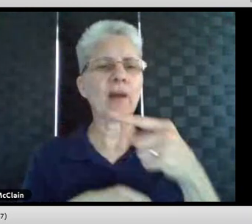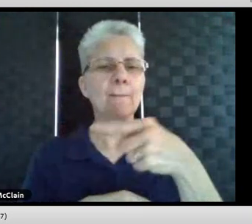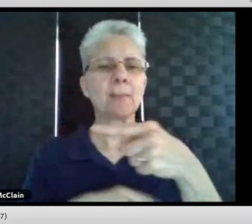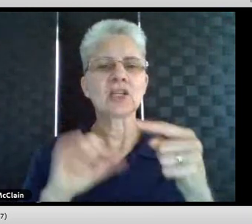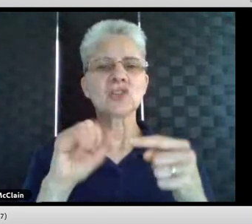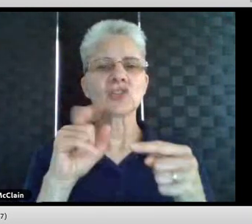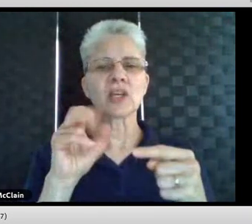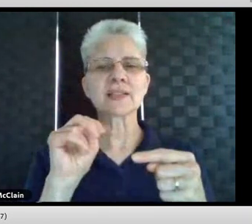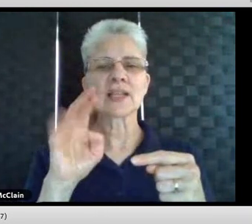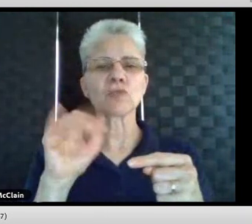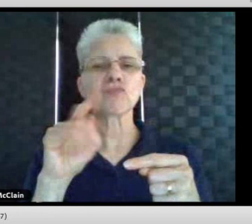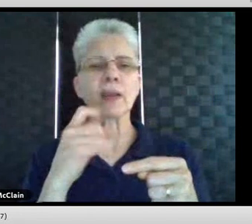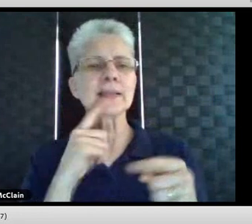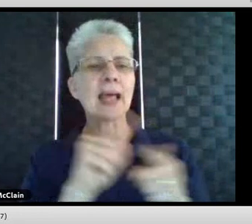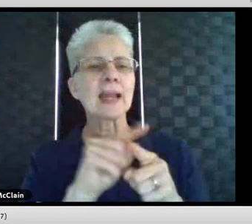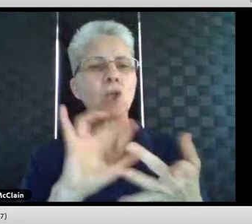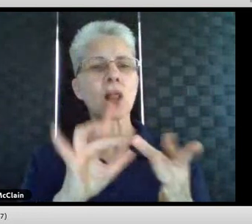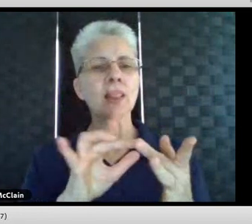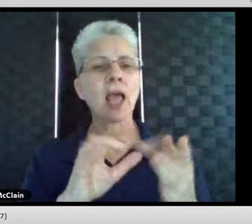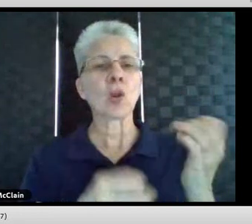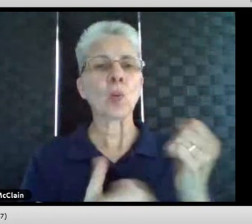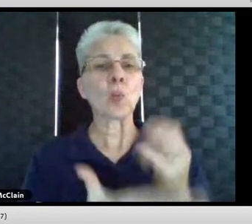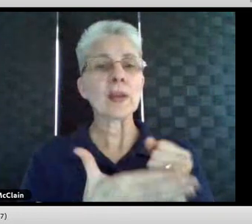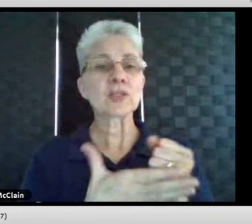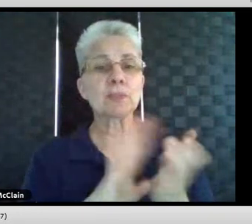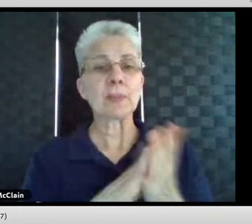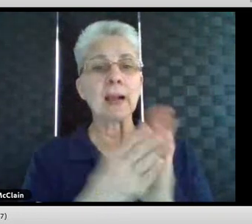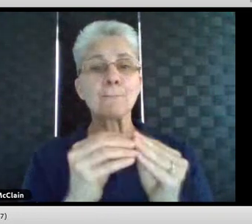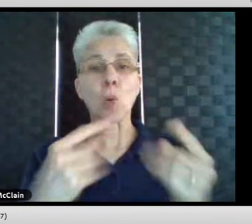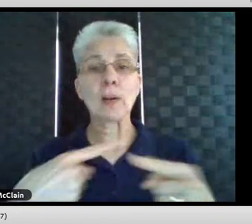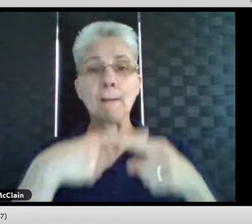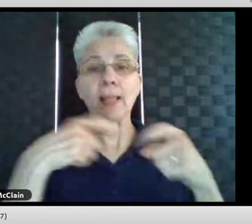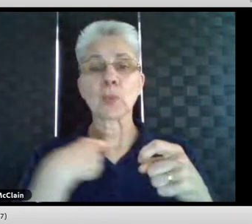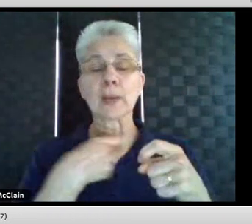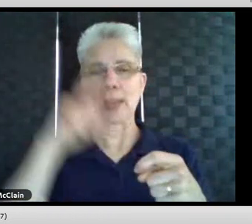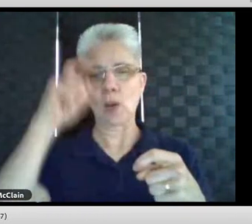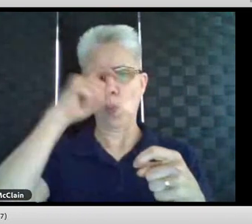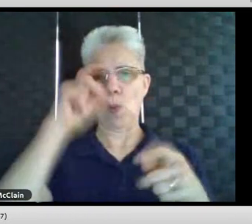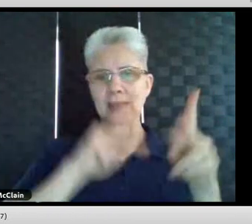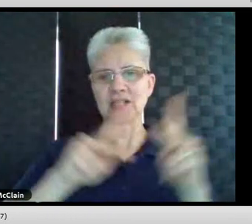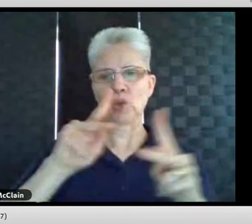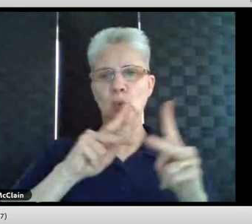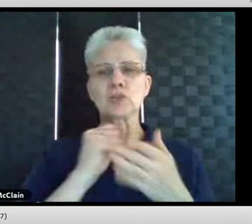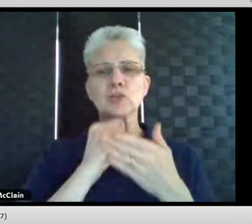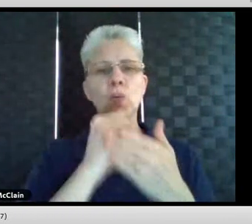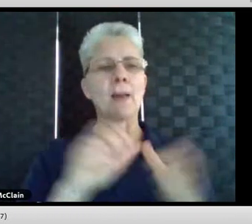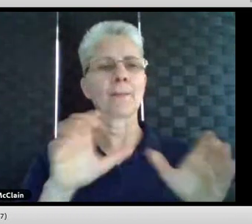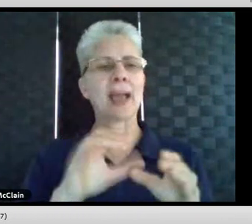He says, "As online resources become more complete, we need wise humans to help act as guides.